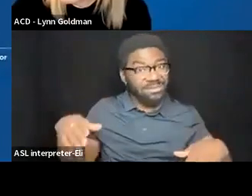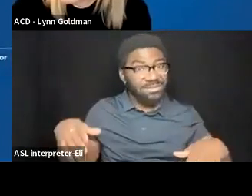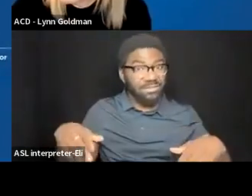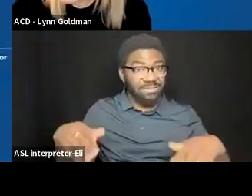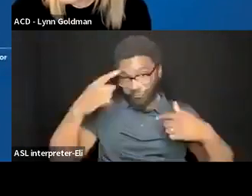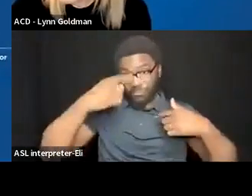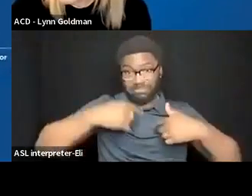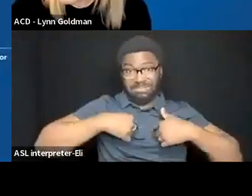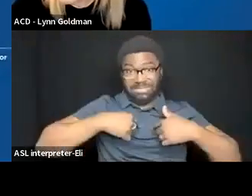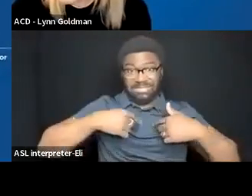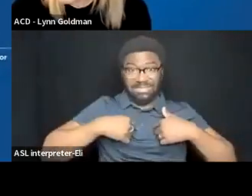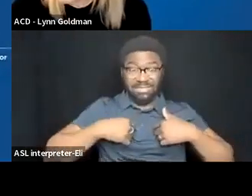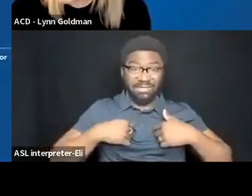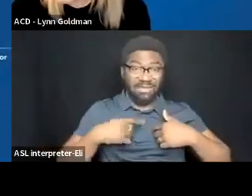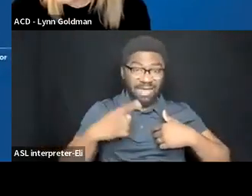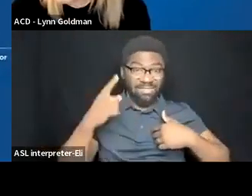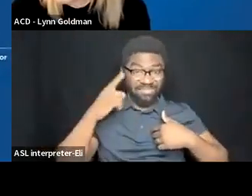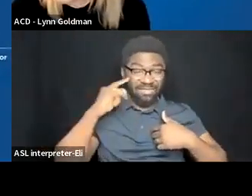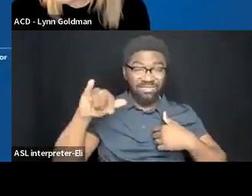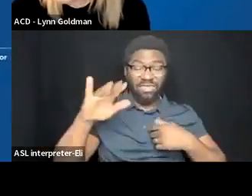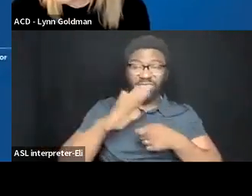to further demoralize and confuse people.